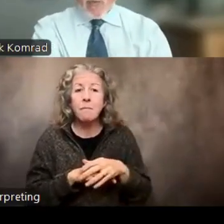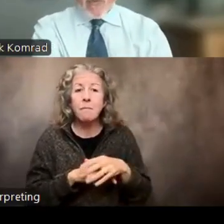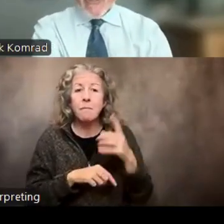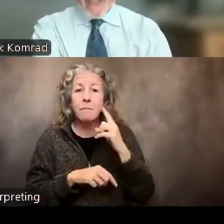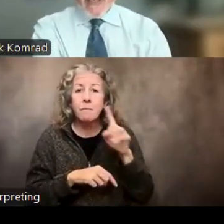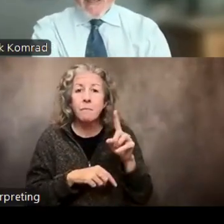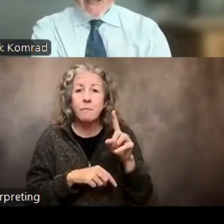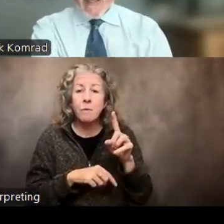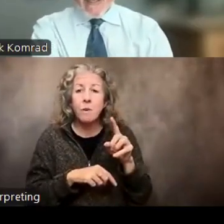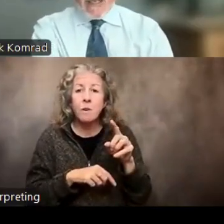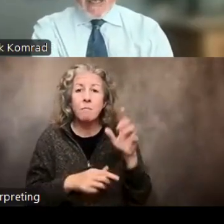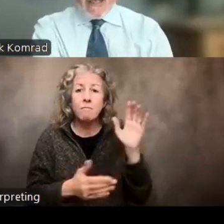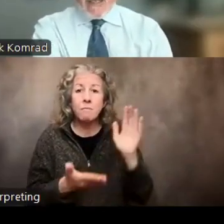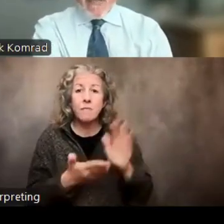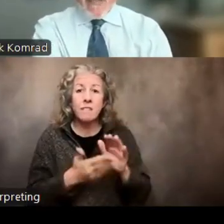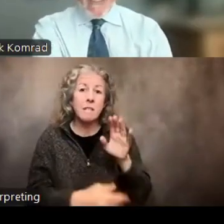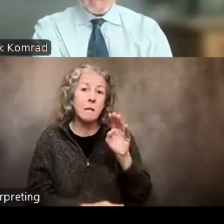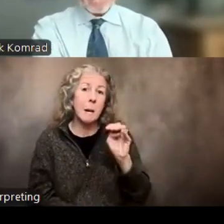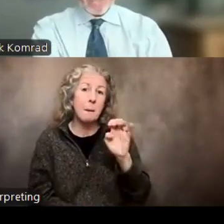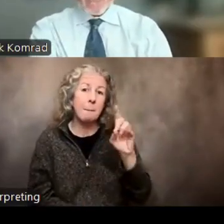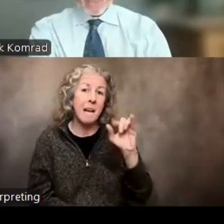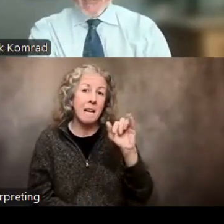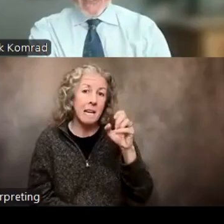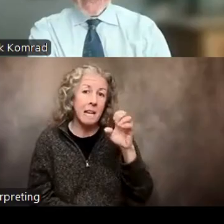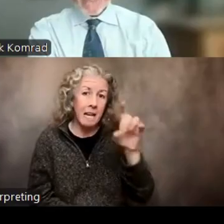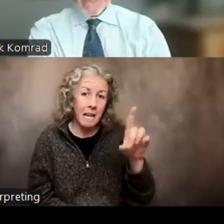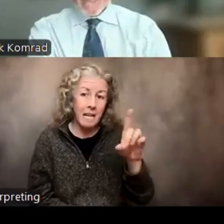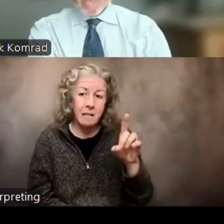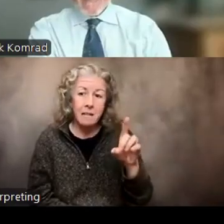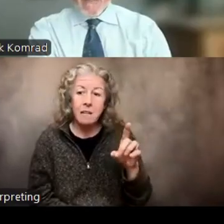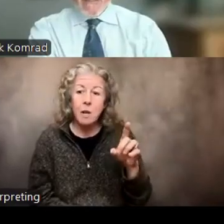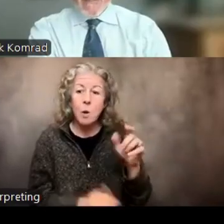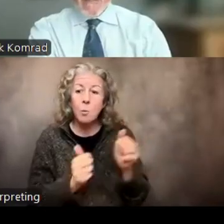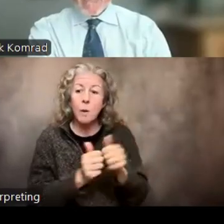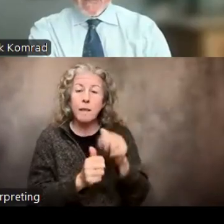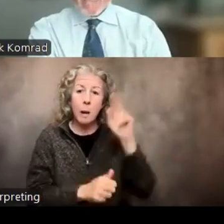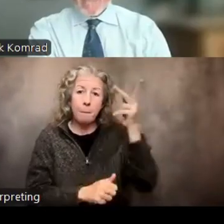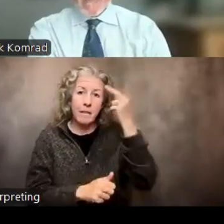we're seeing, if the latest political changes make it make